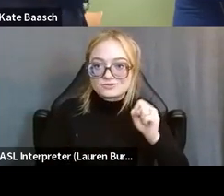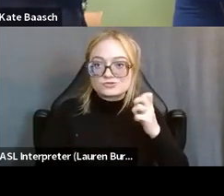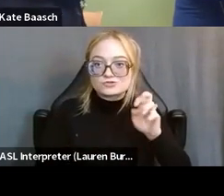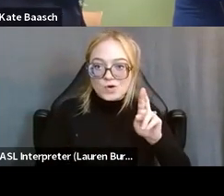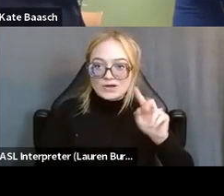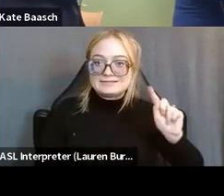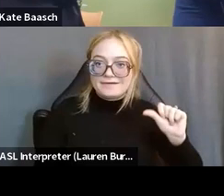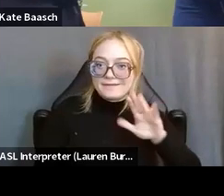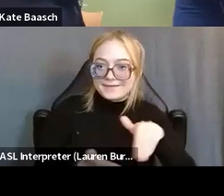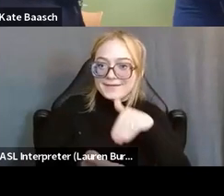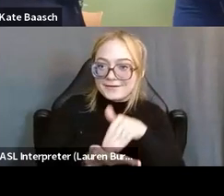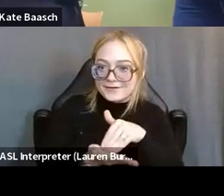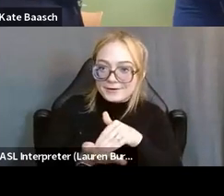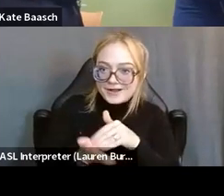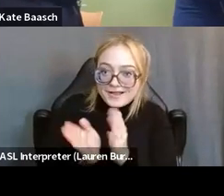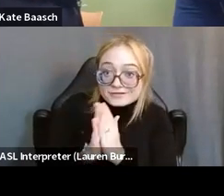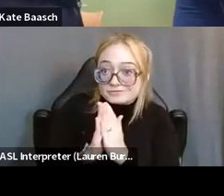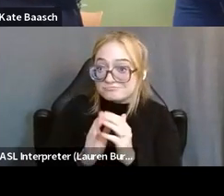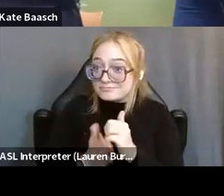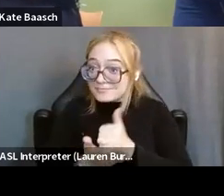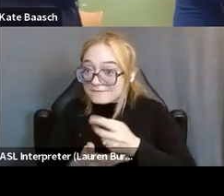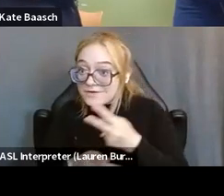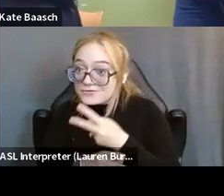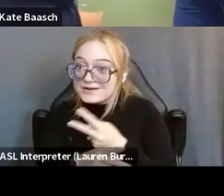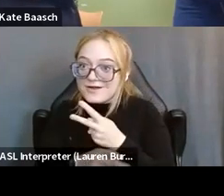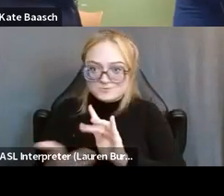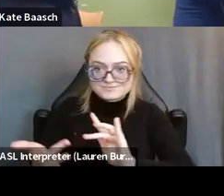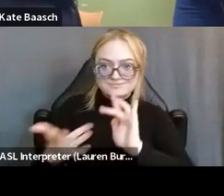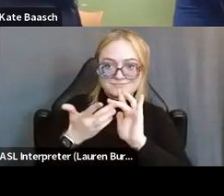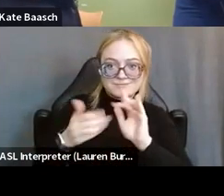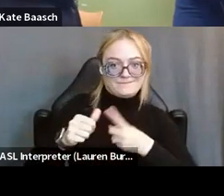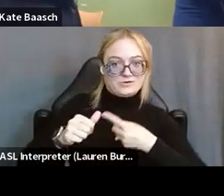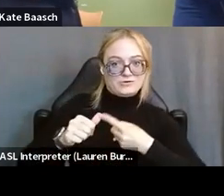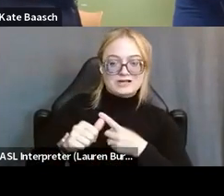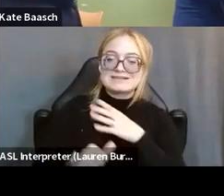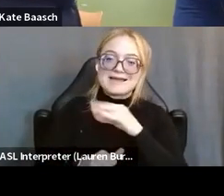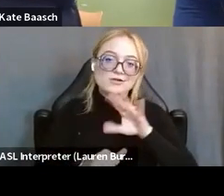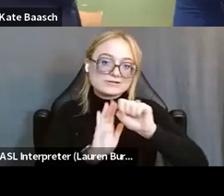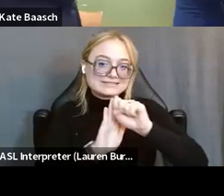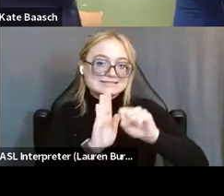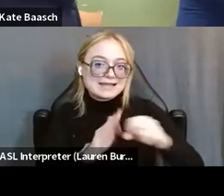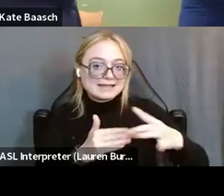how can you help me figure this out? Or contacting them and your state lead, how can we work on building these partnerships?